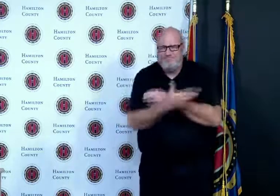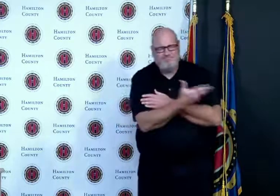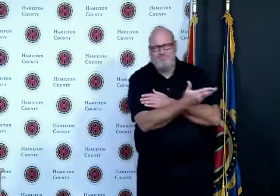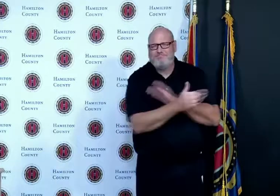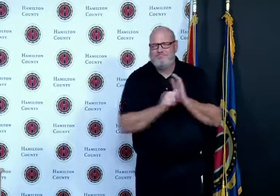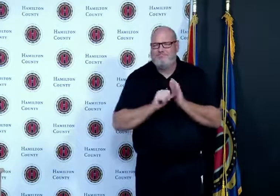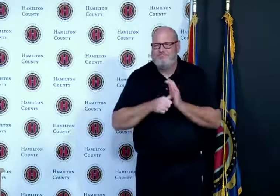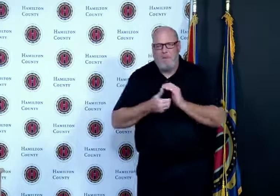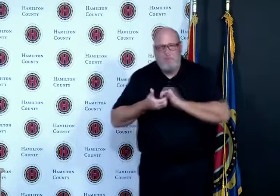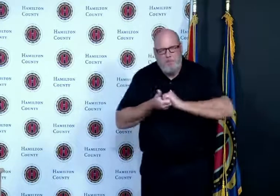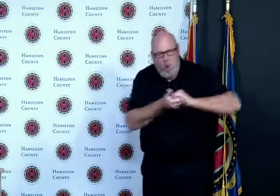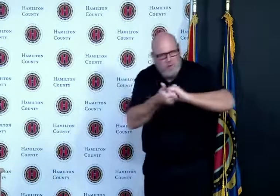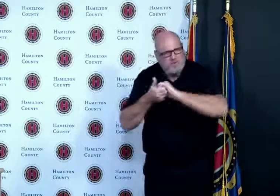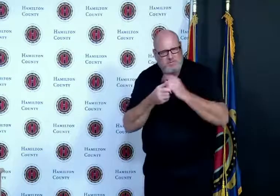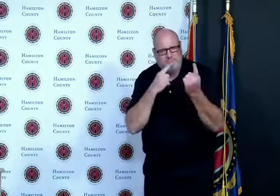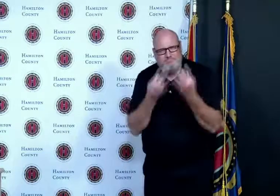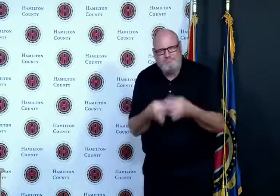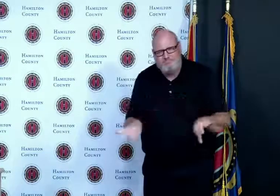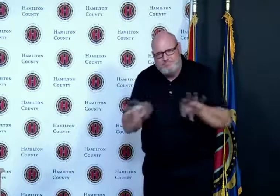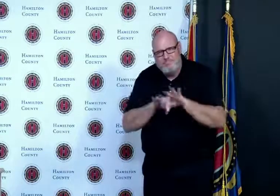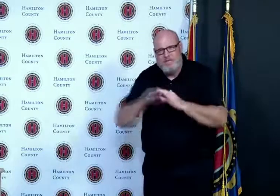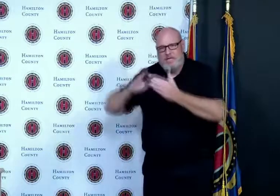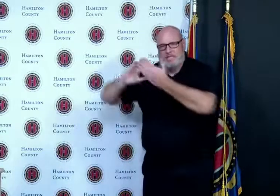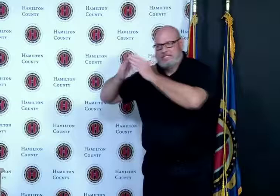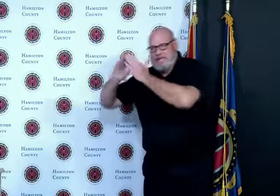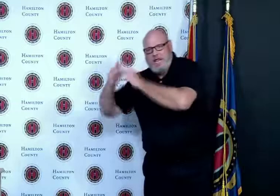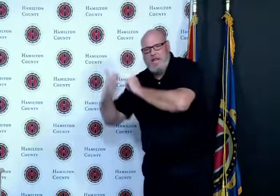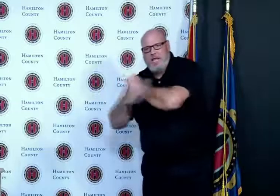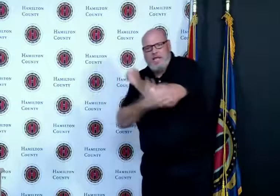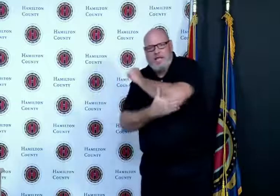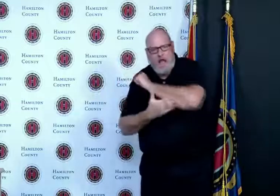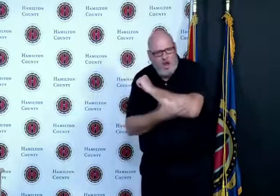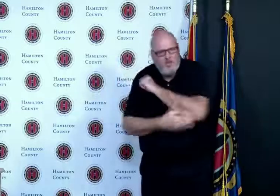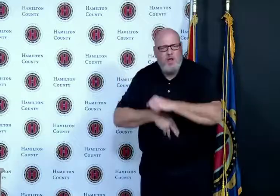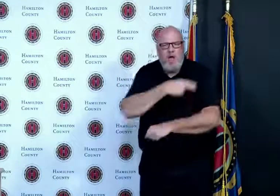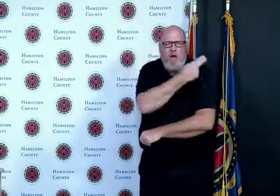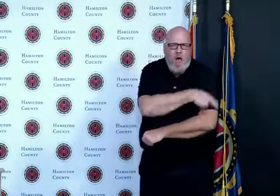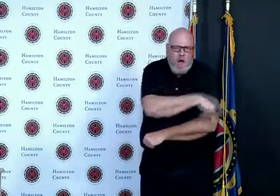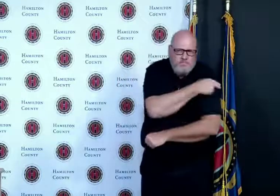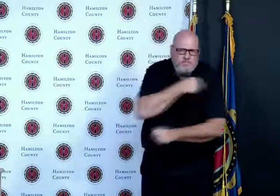the city it's the county it's the hospitals it's the pharmacies it's the grocery stores